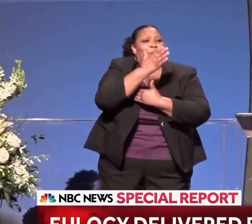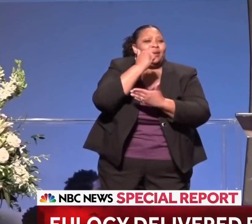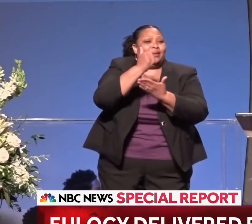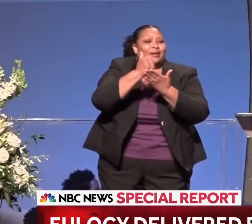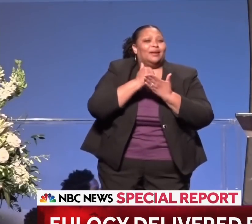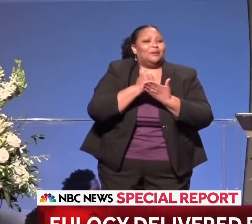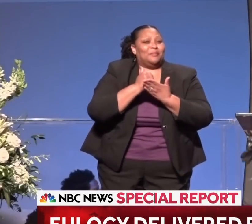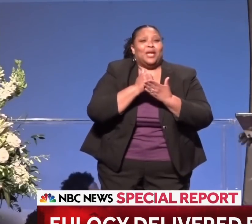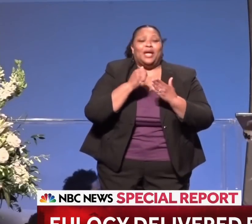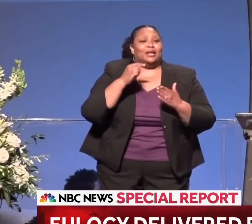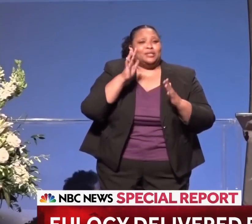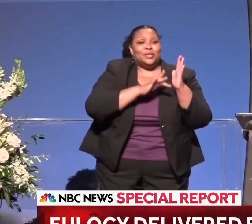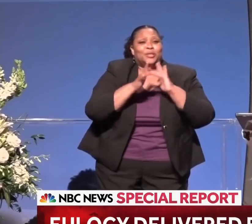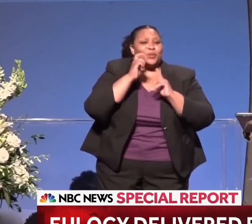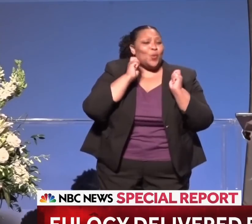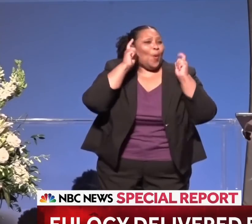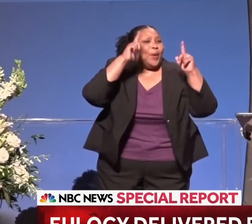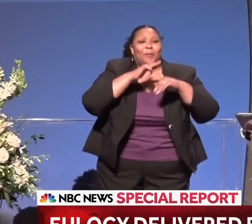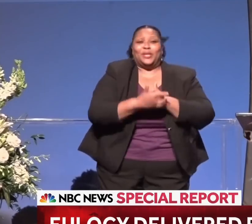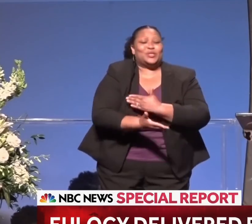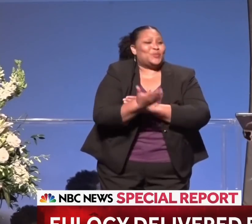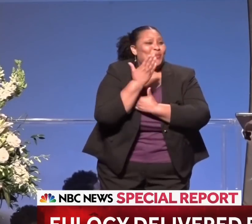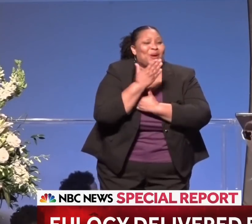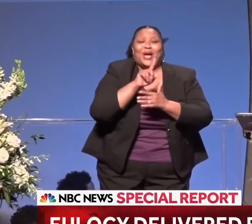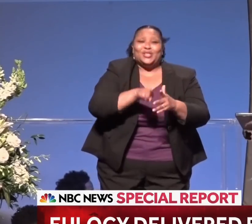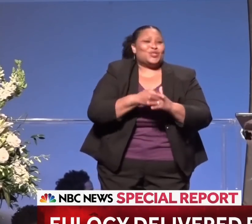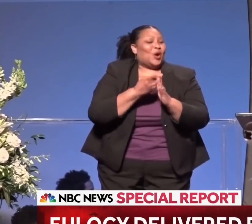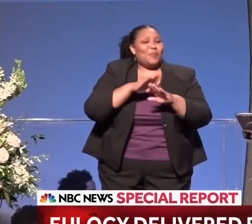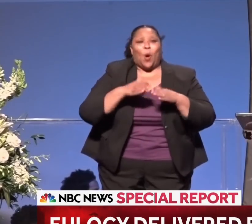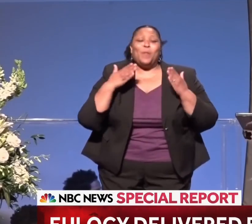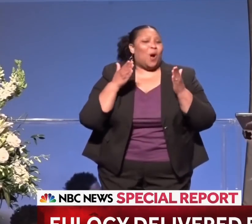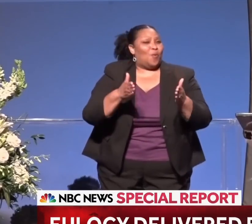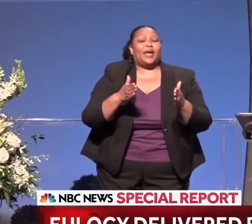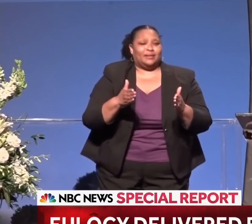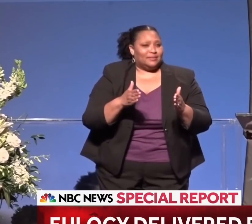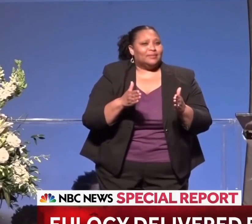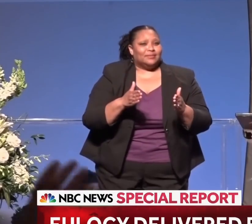HE’S A LILY OF THE VALLEY.